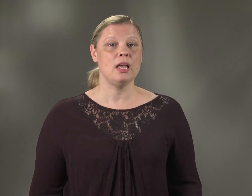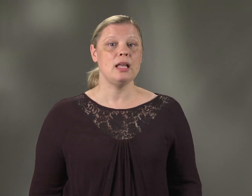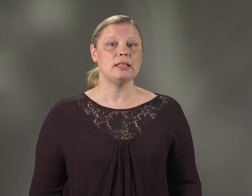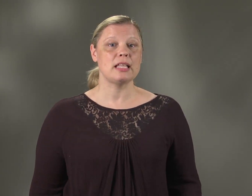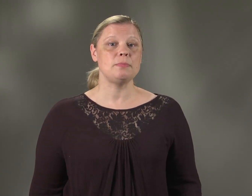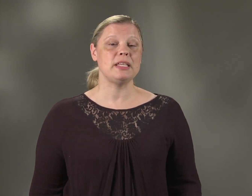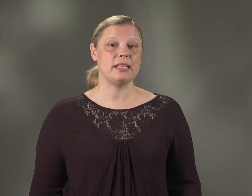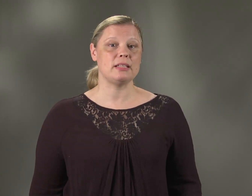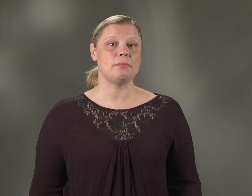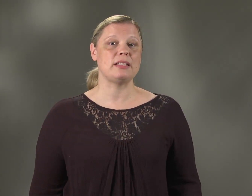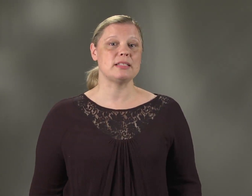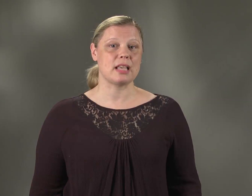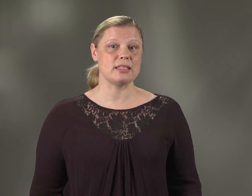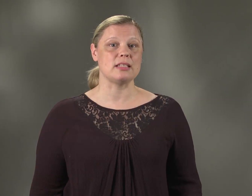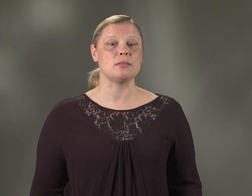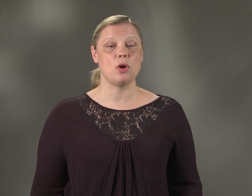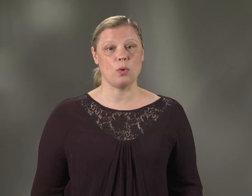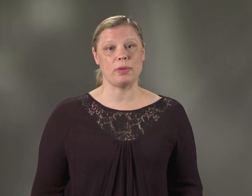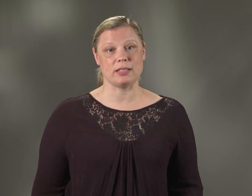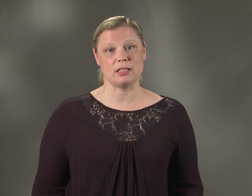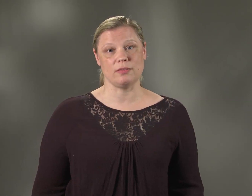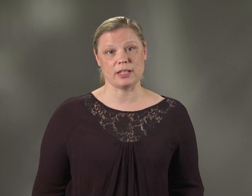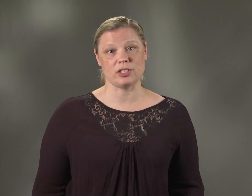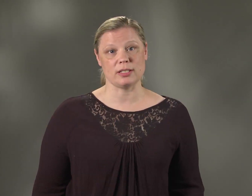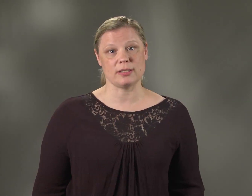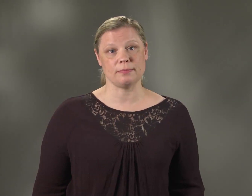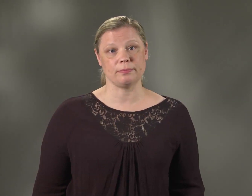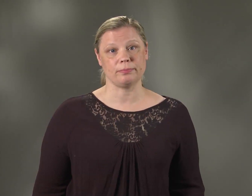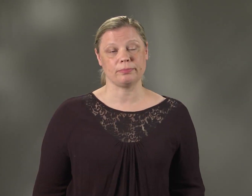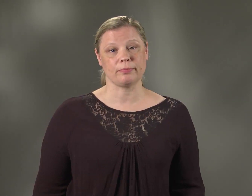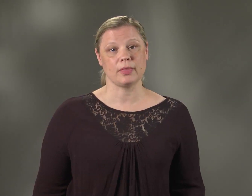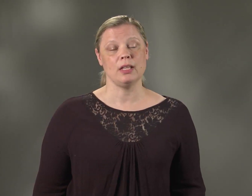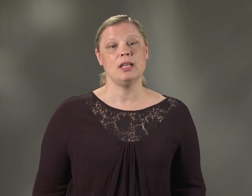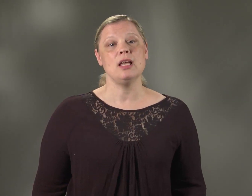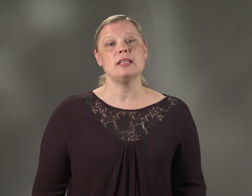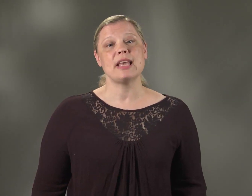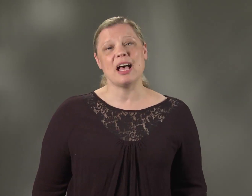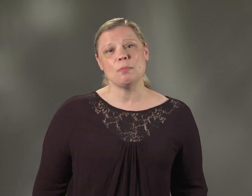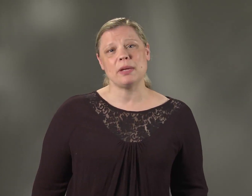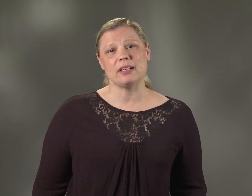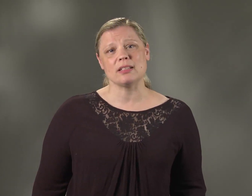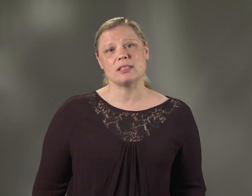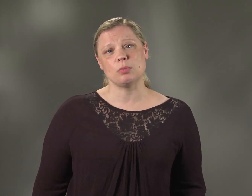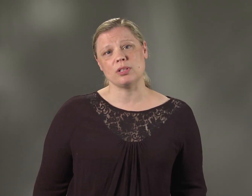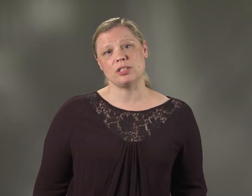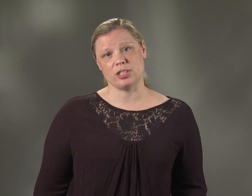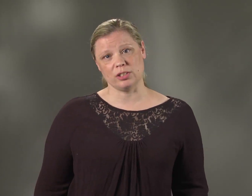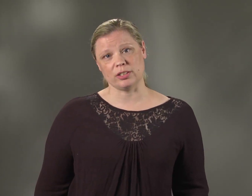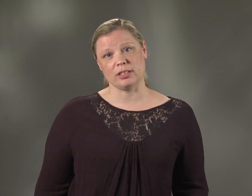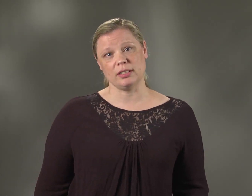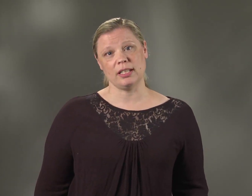Let's begin by discussing some home-based interventions. To help parents support their children,